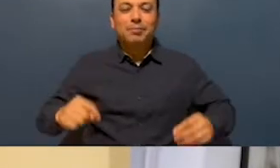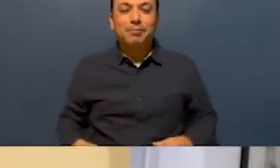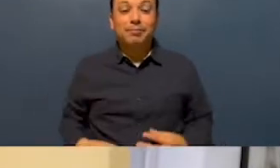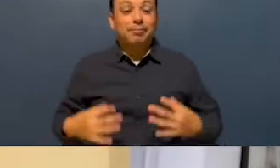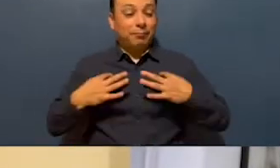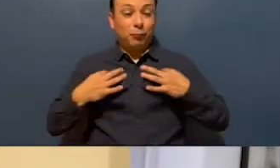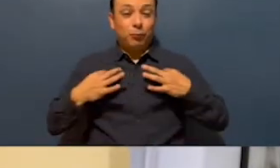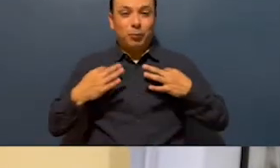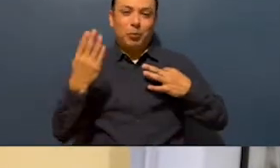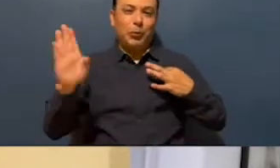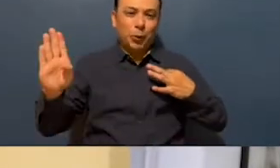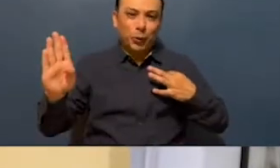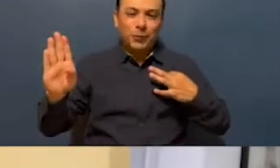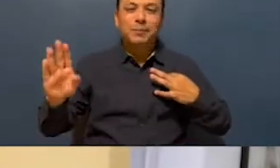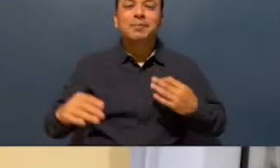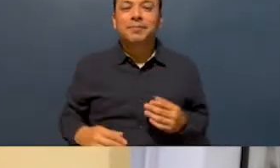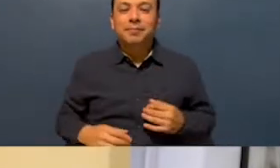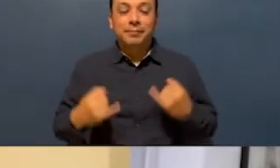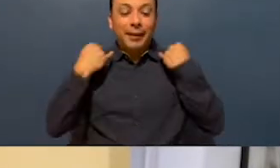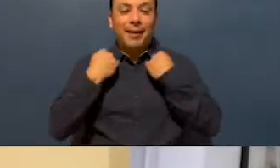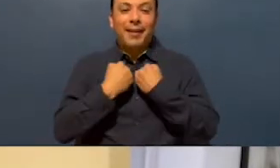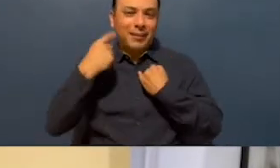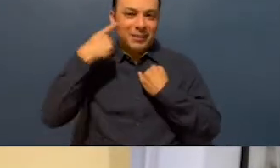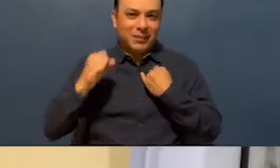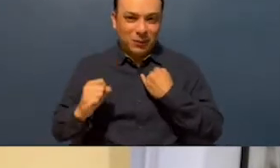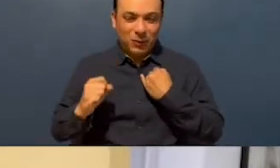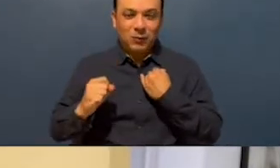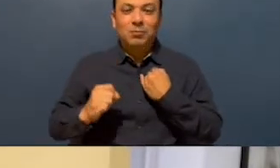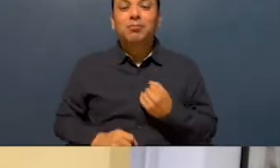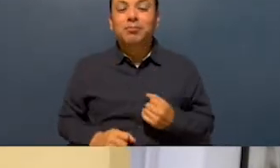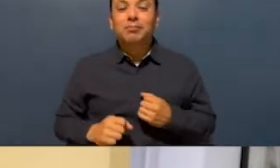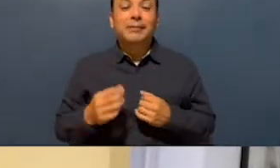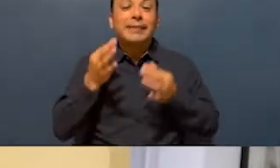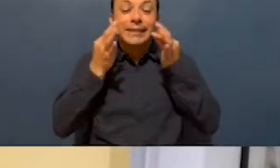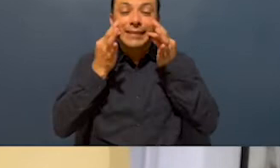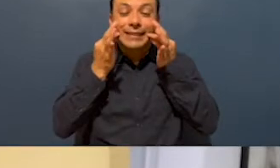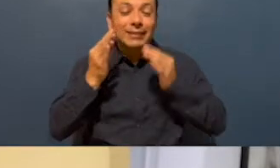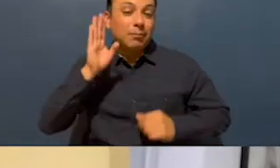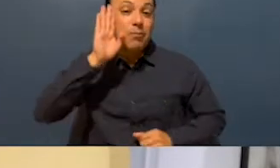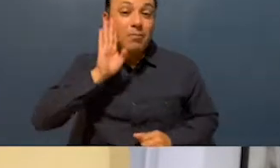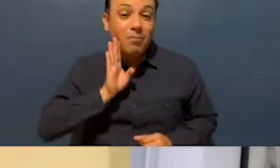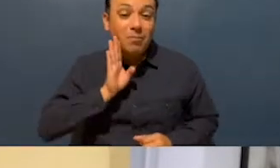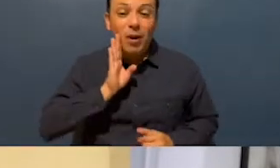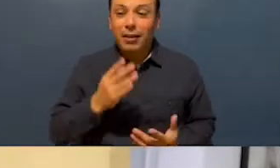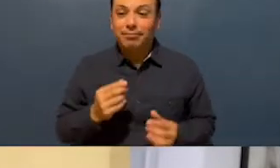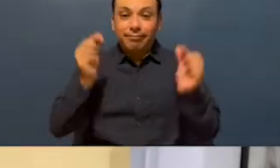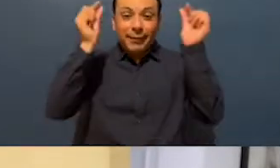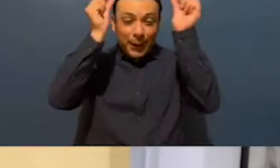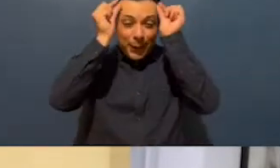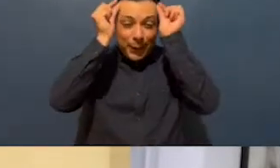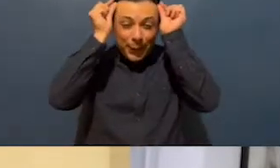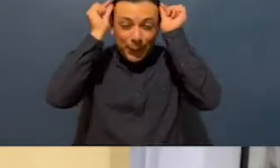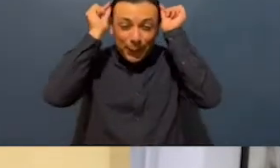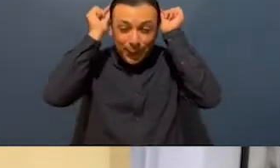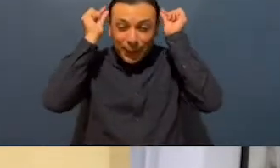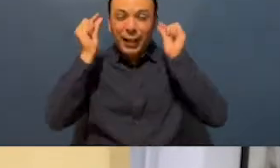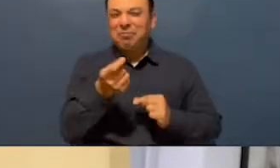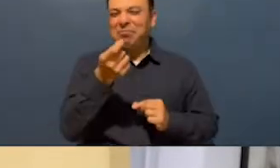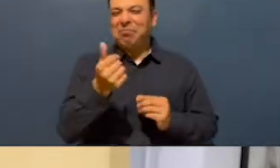blue shirt, a silver necklace, I have brown skin, a short haircut with a little bit of facial hair